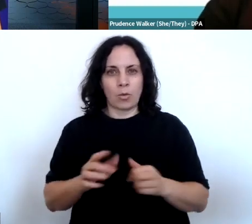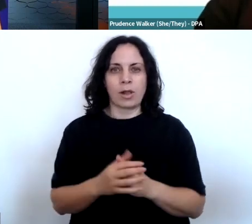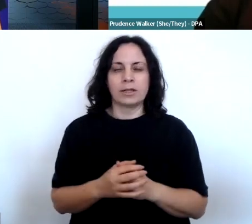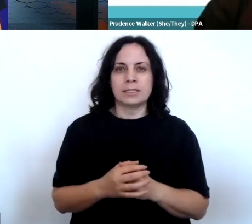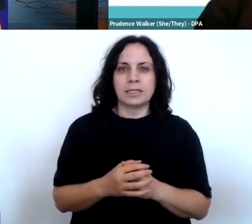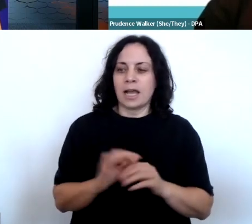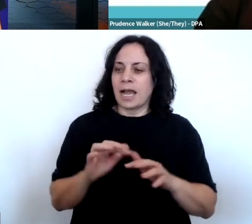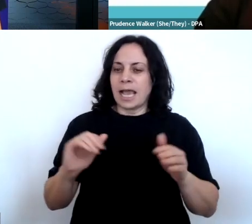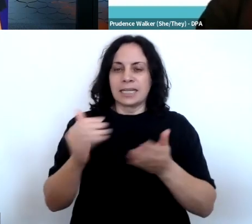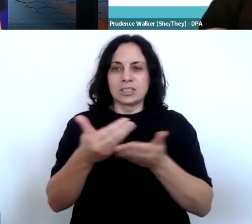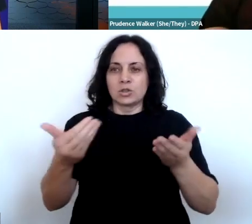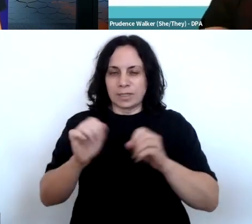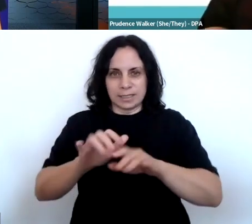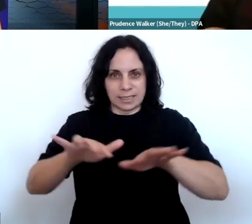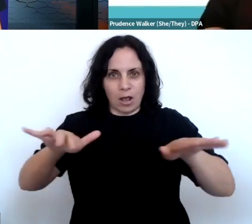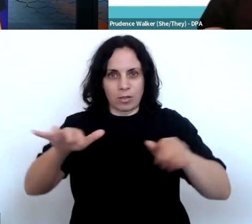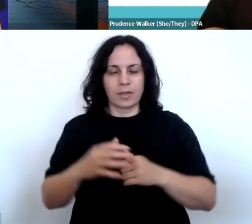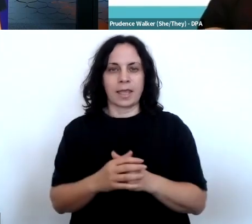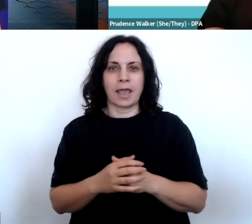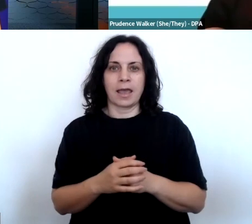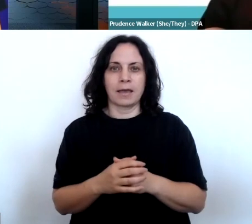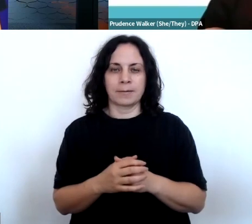who are accessing both disability and mental health